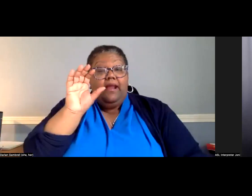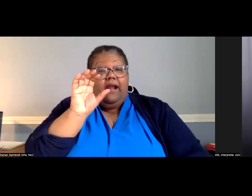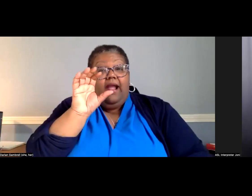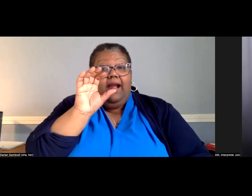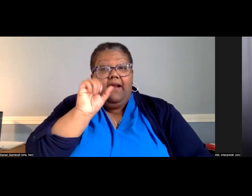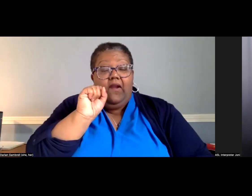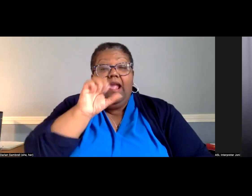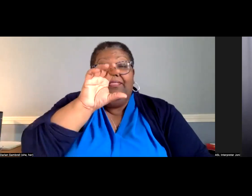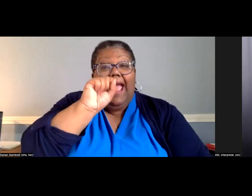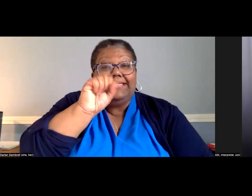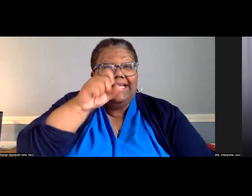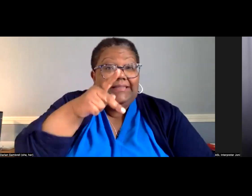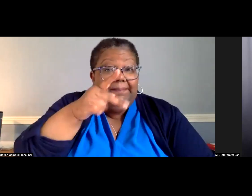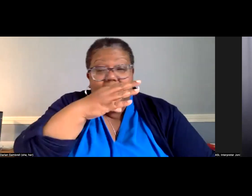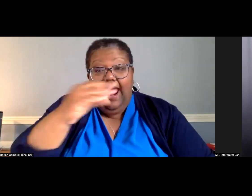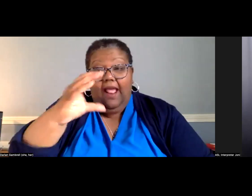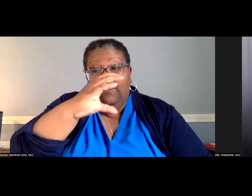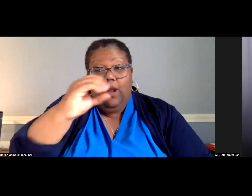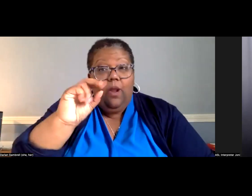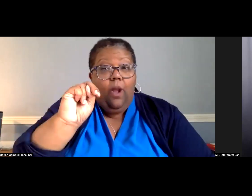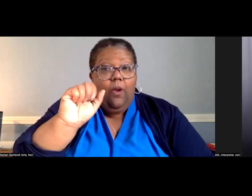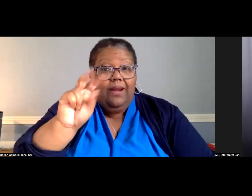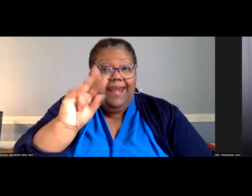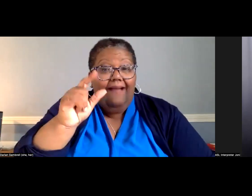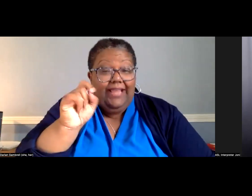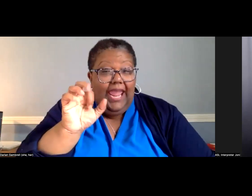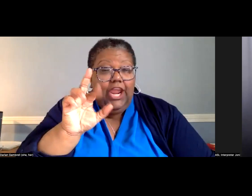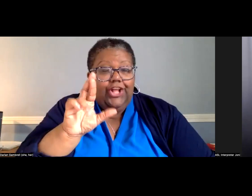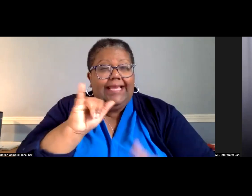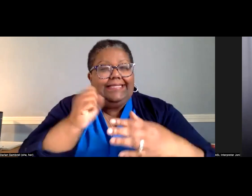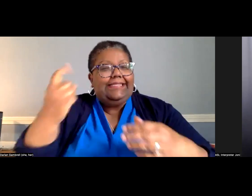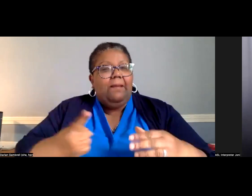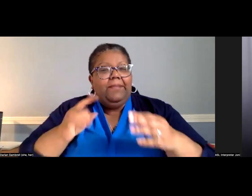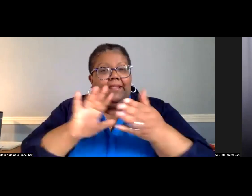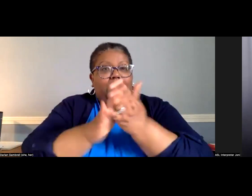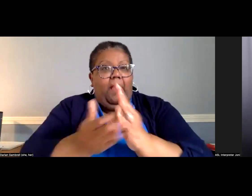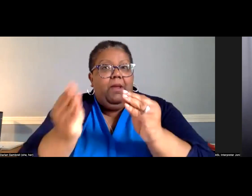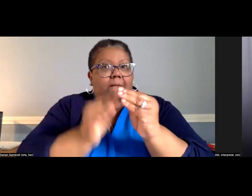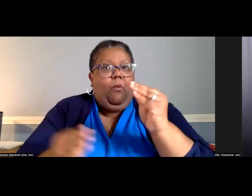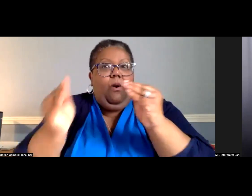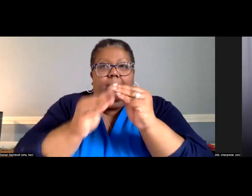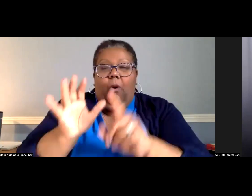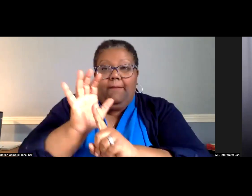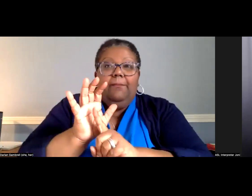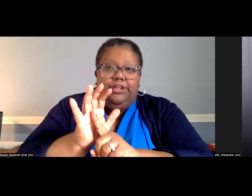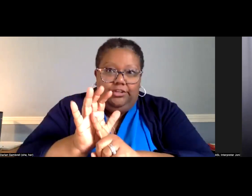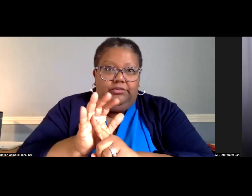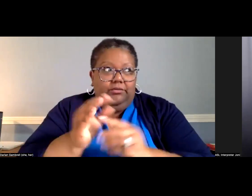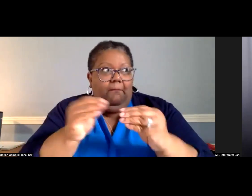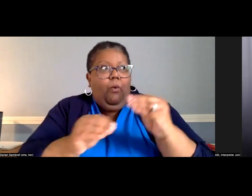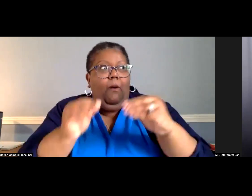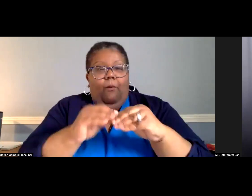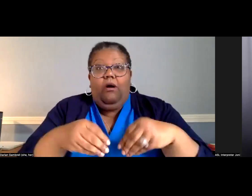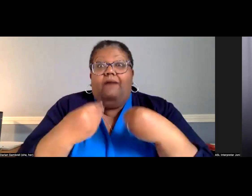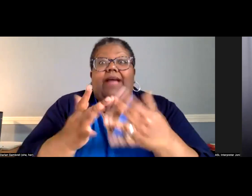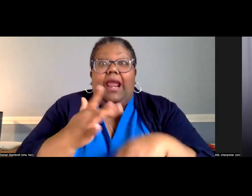need. when it comes to the SSP and the co- navigator that is something that's gaining